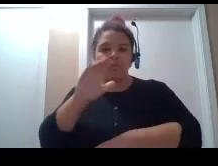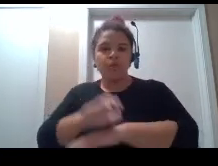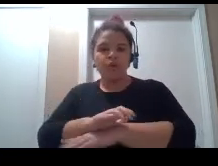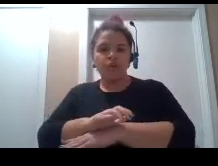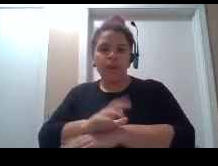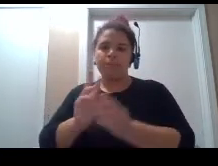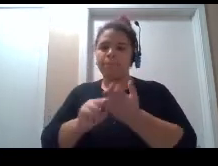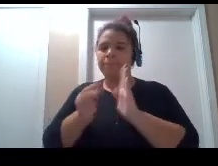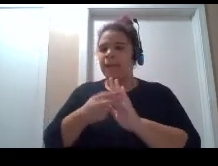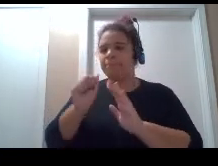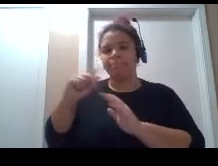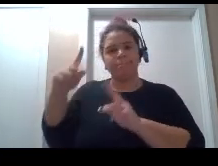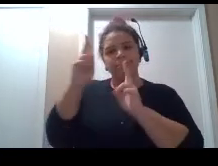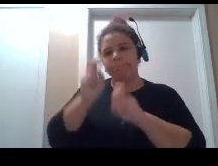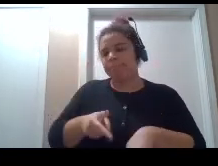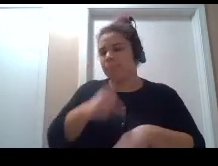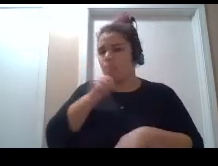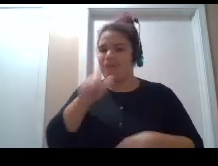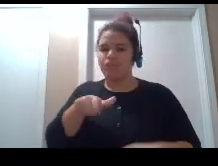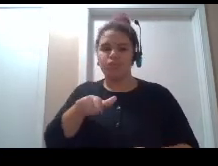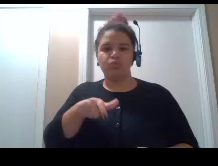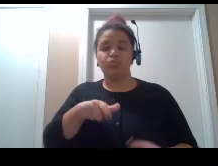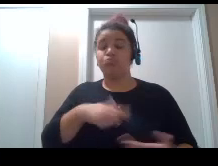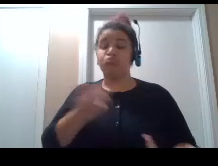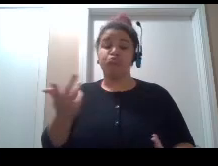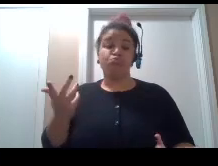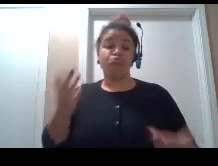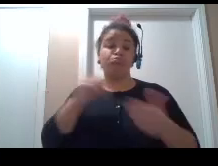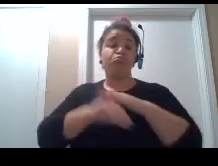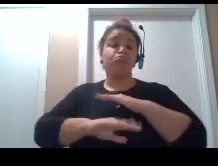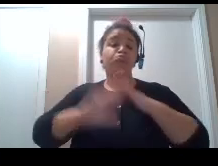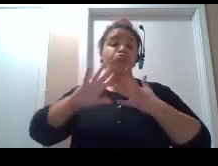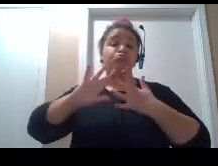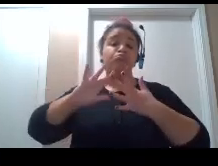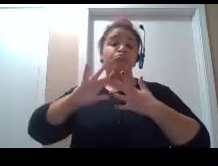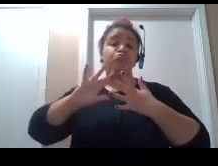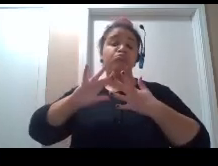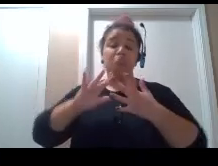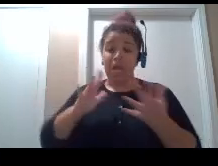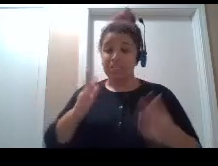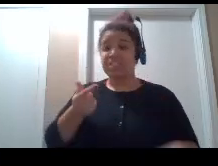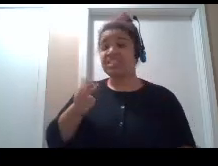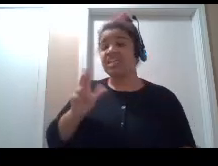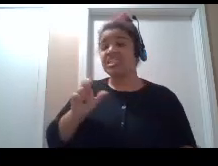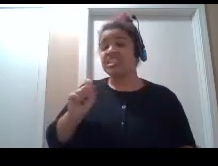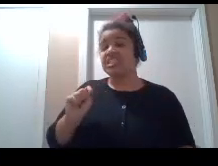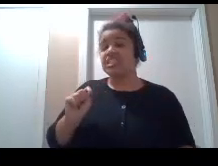The candidate will be able to join Microsoft Teams by joining over the web as a guest. But,